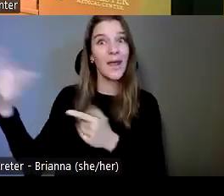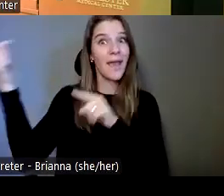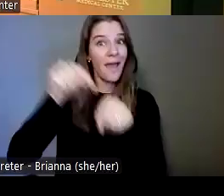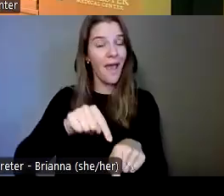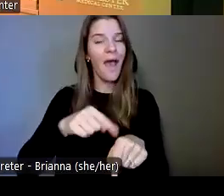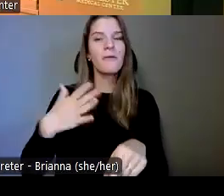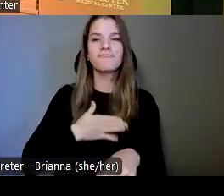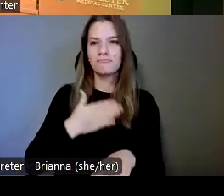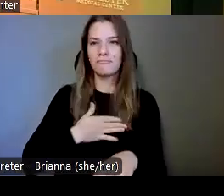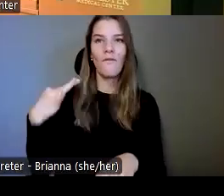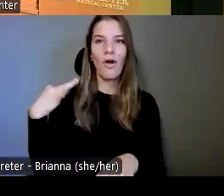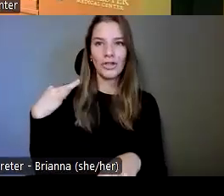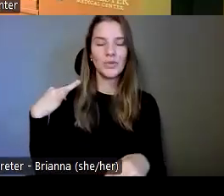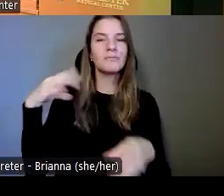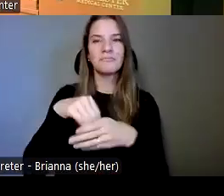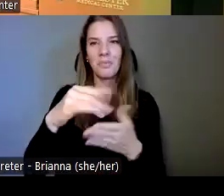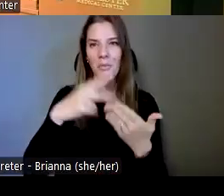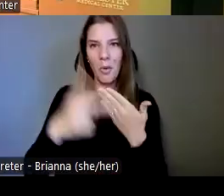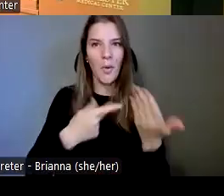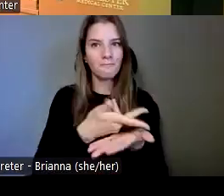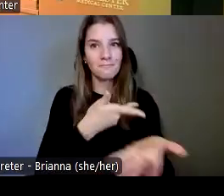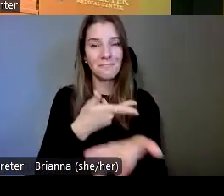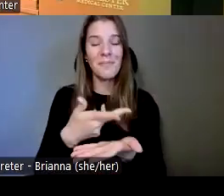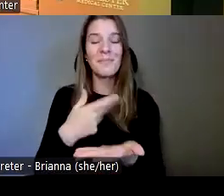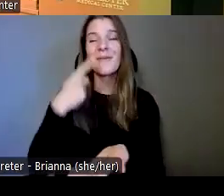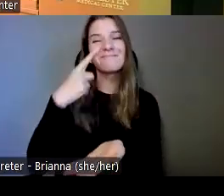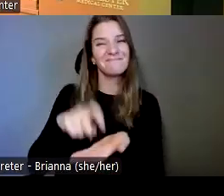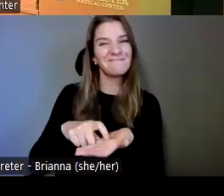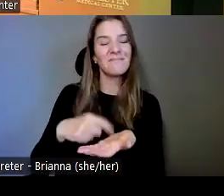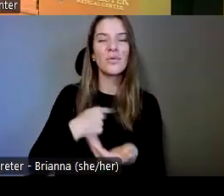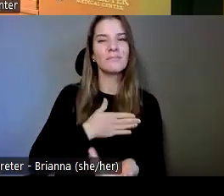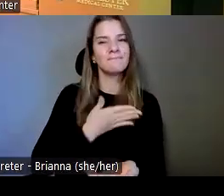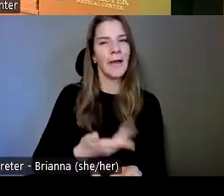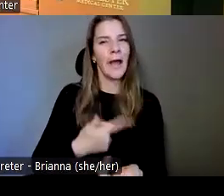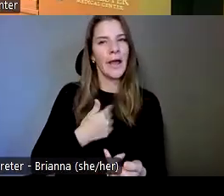program. But one of the things that I struggled with was I was really interested in providing care